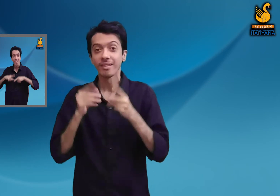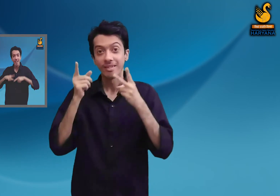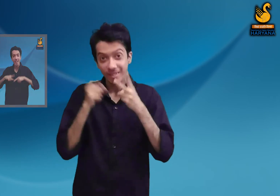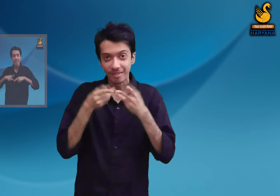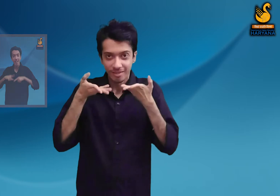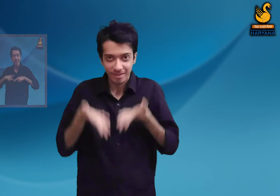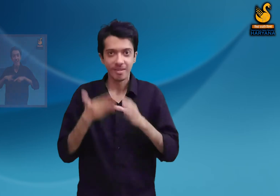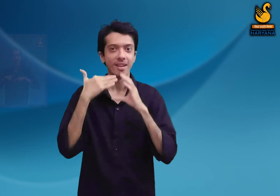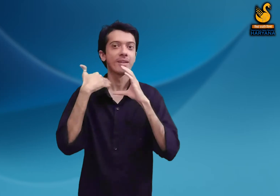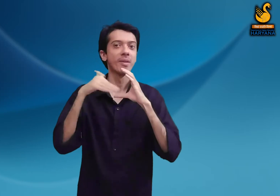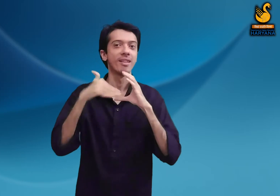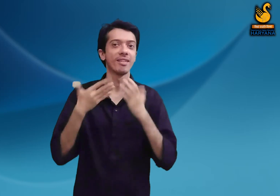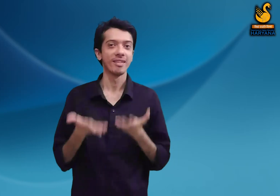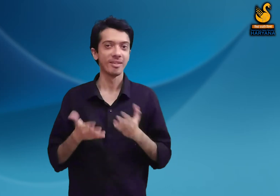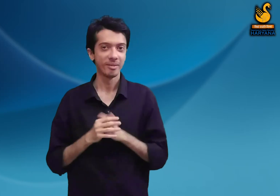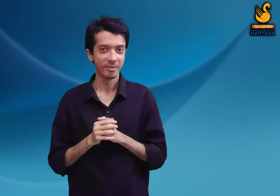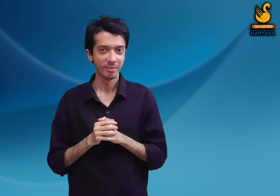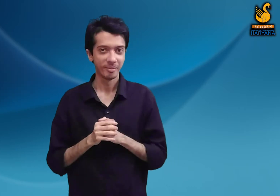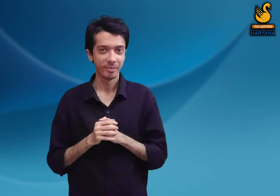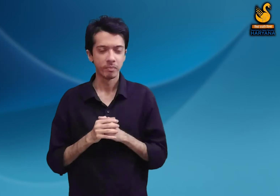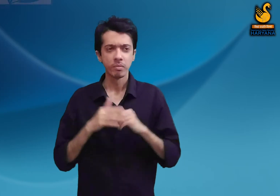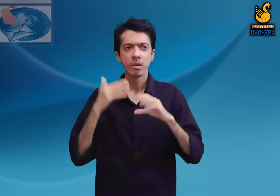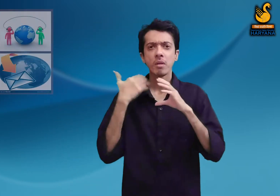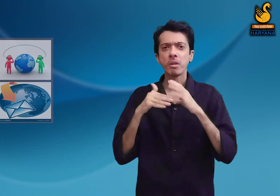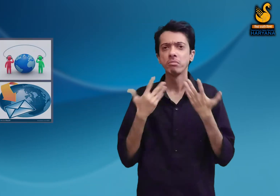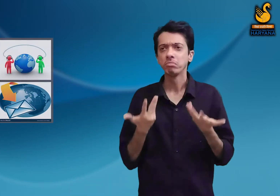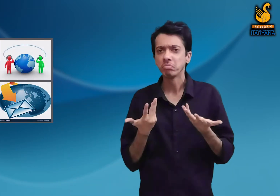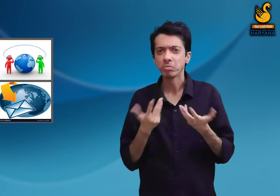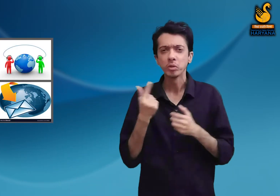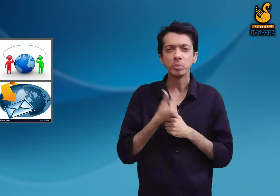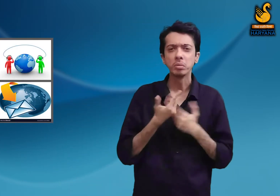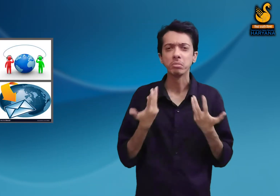Now, we will discuss about email writing. What are they used for?